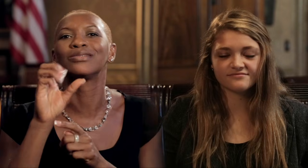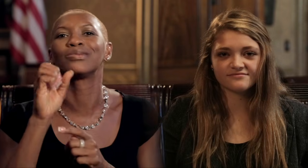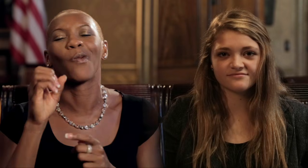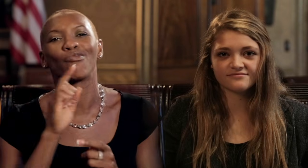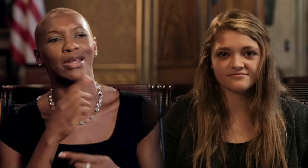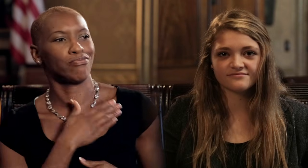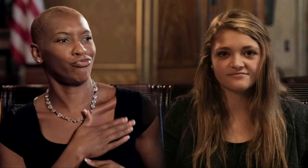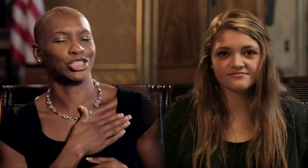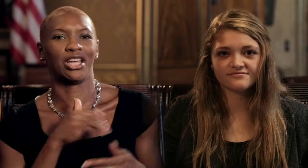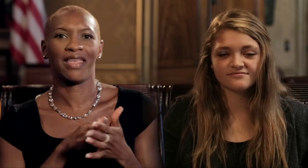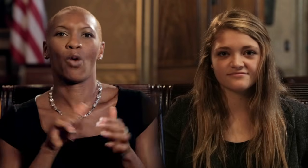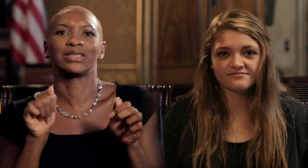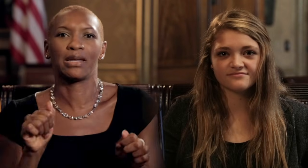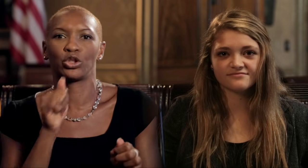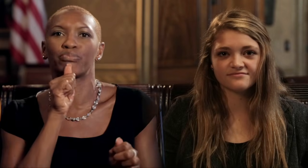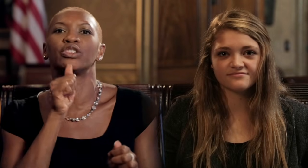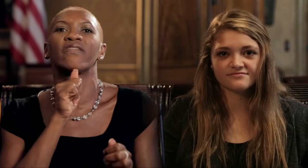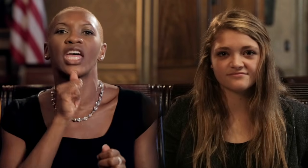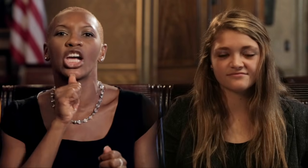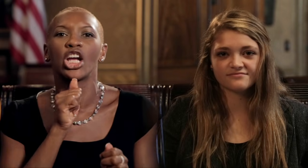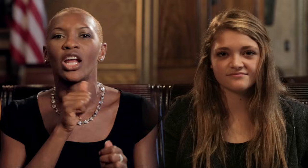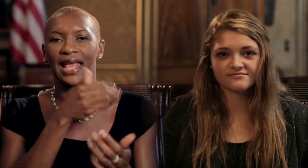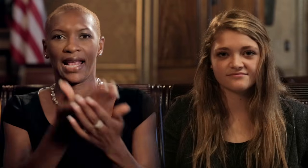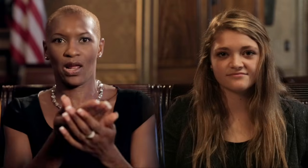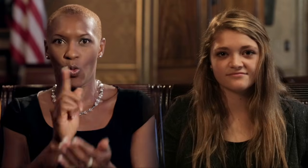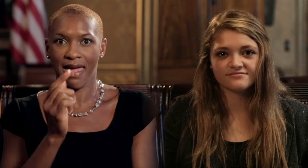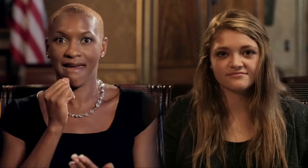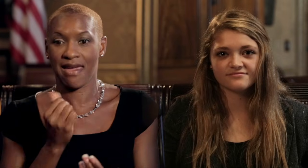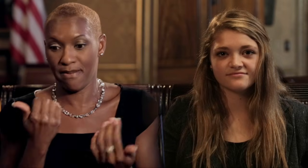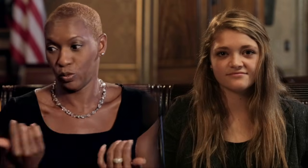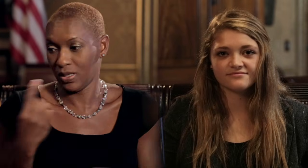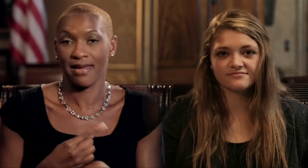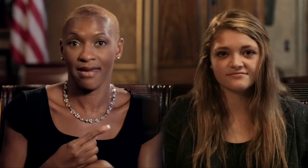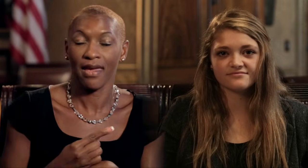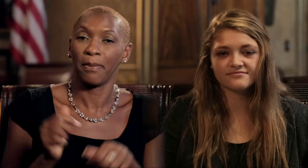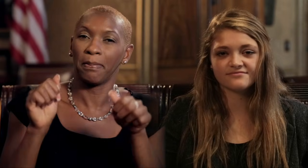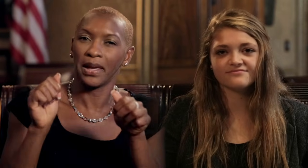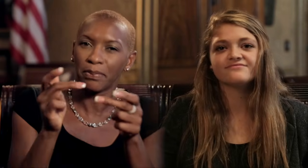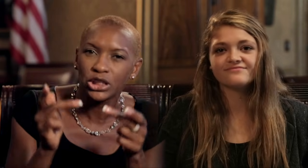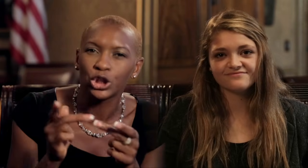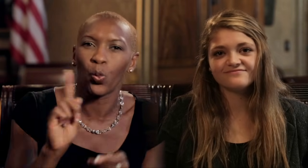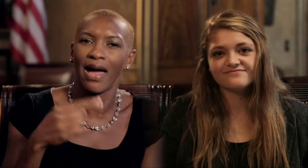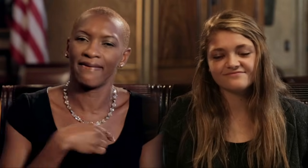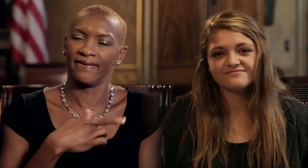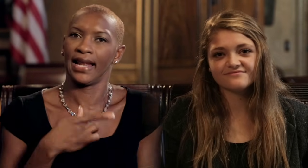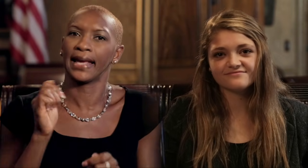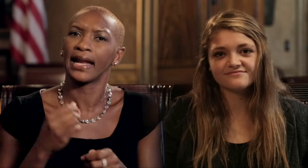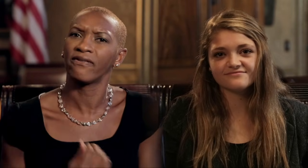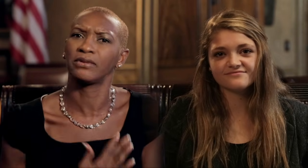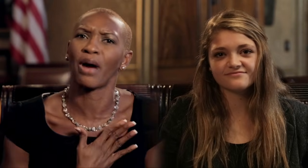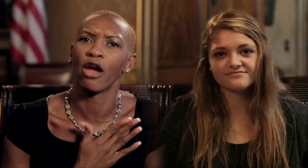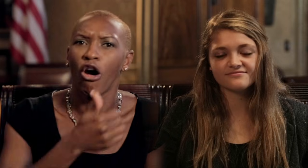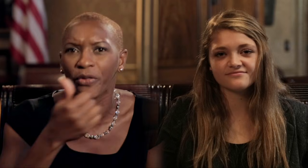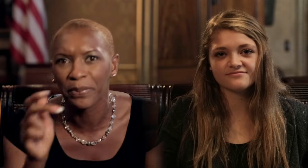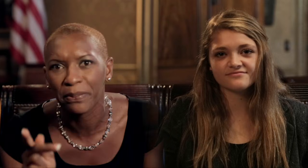So I am very appreciative that I was able to persevere and to get where I am today, to be in a position where I can inspire others